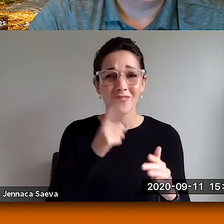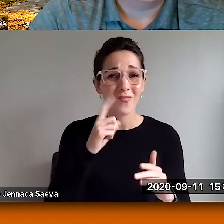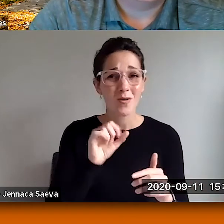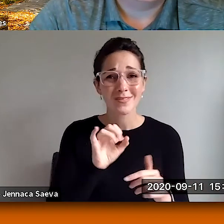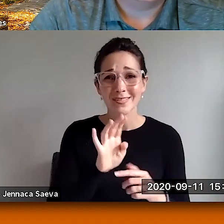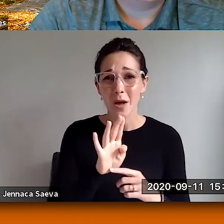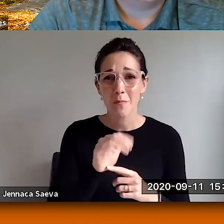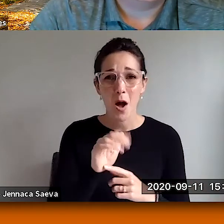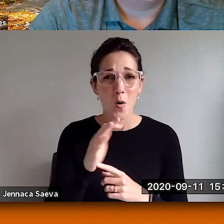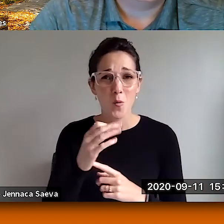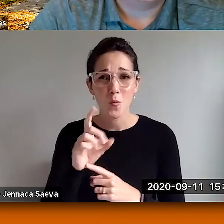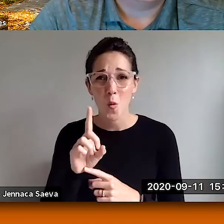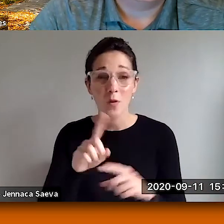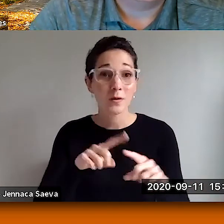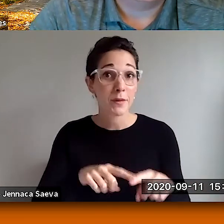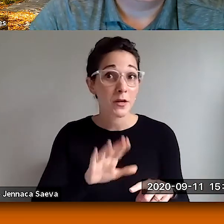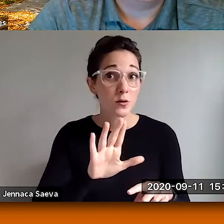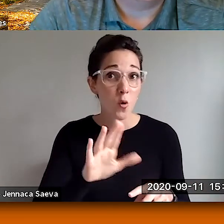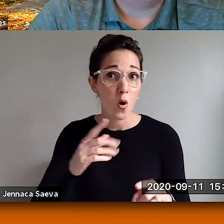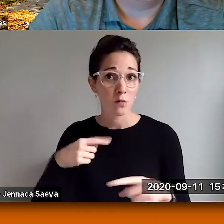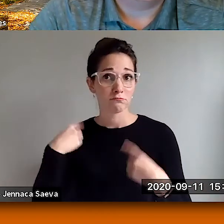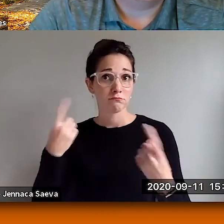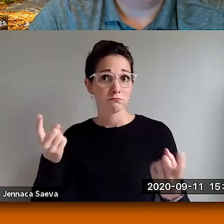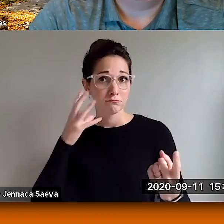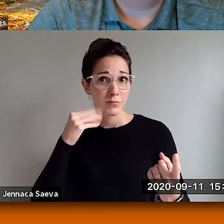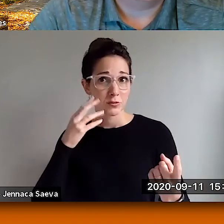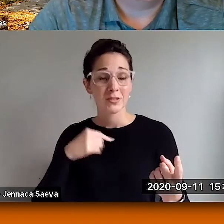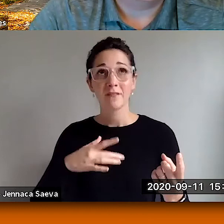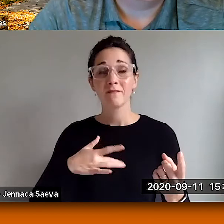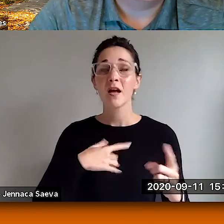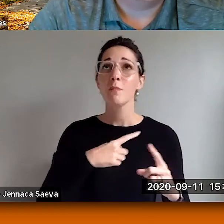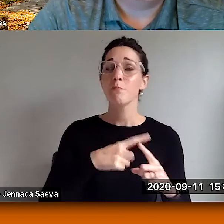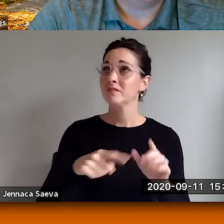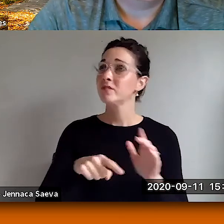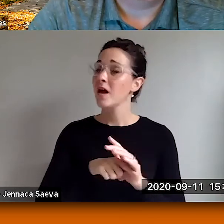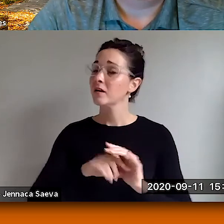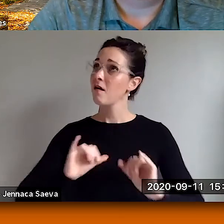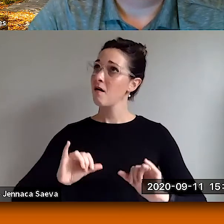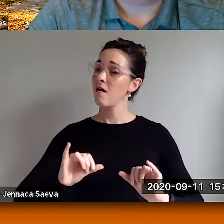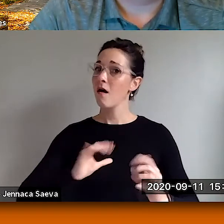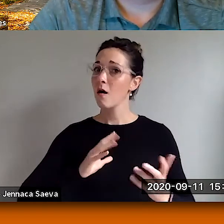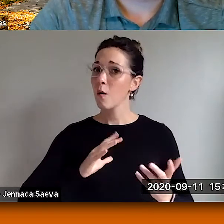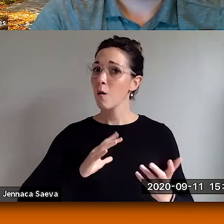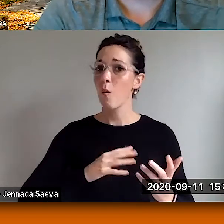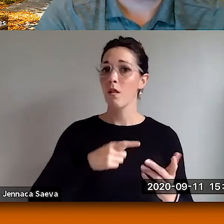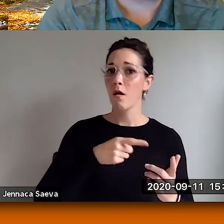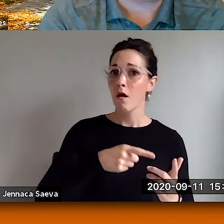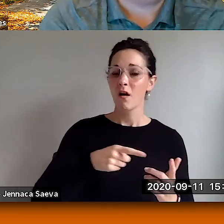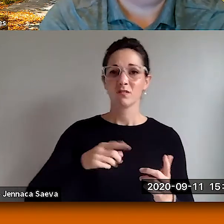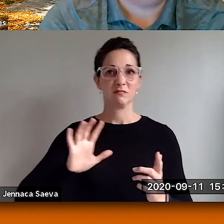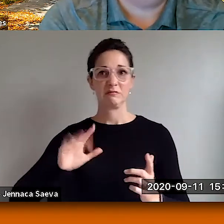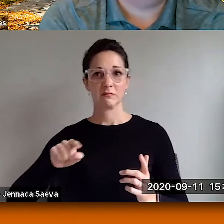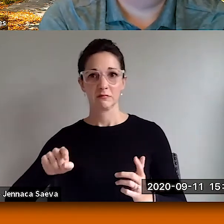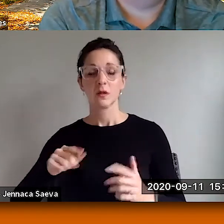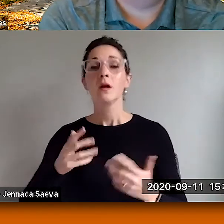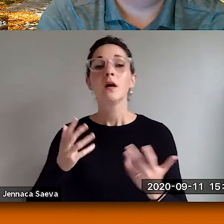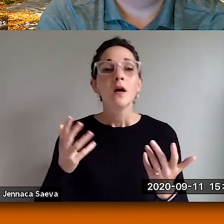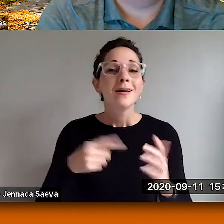based on your experience? And what are some examples of why we should have a subaward